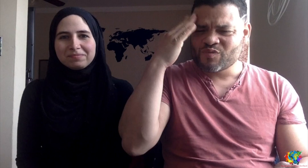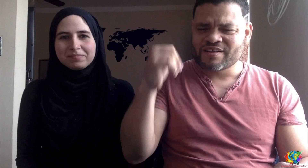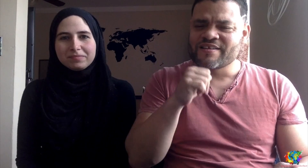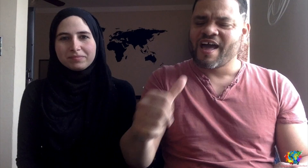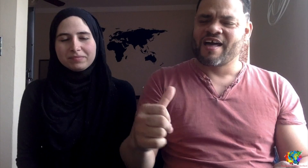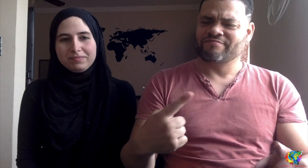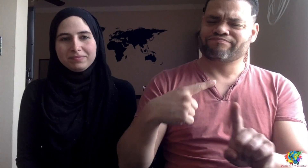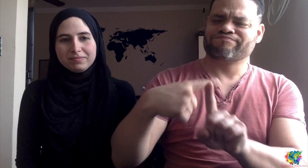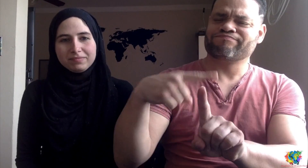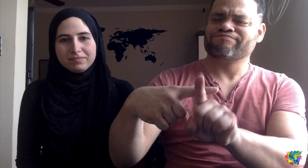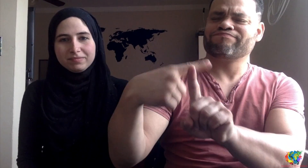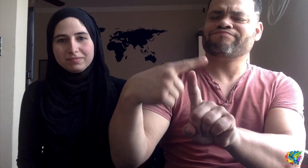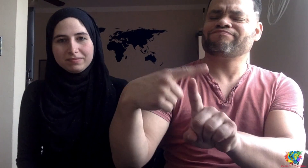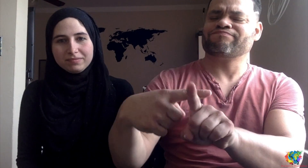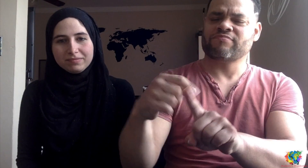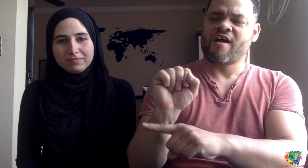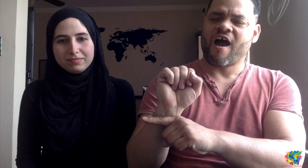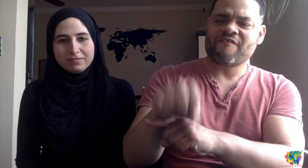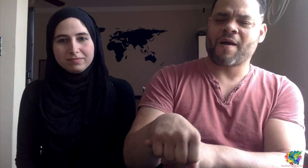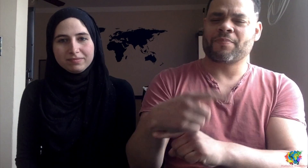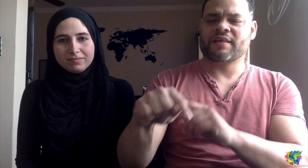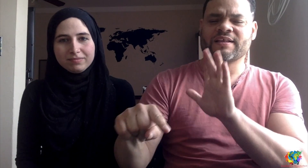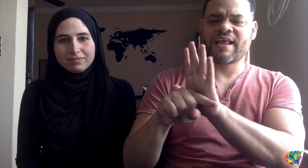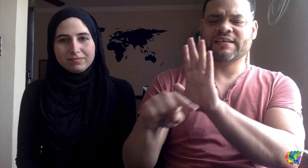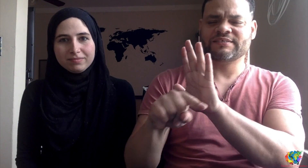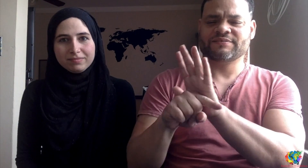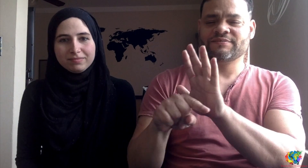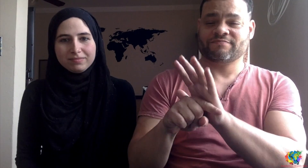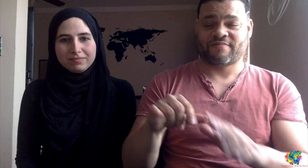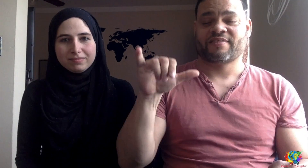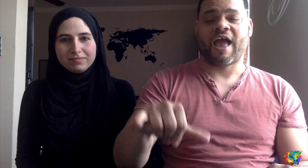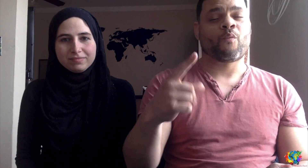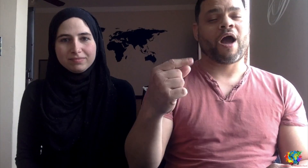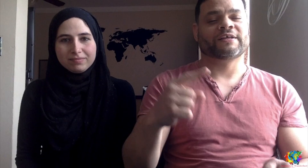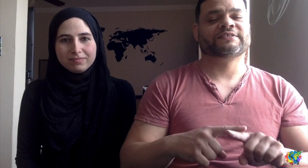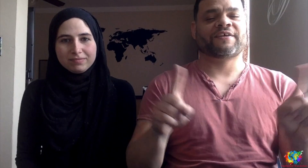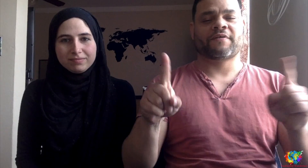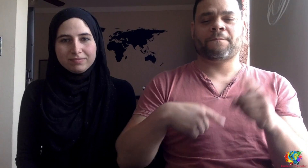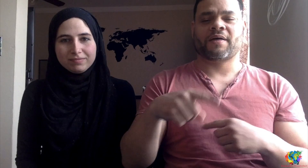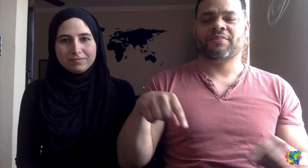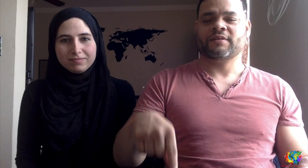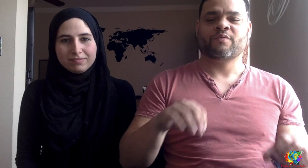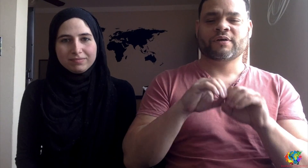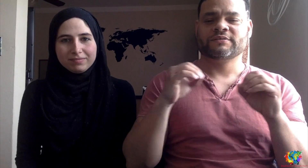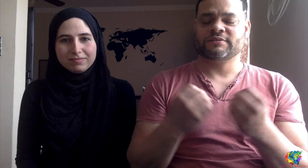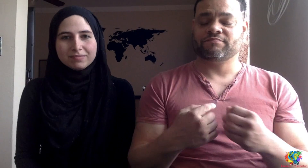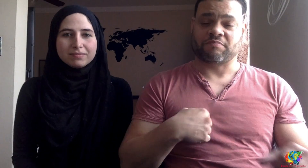Gregory: Why not be positive? Help them overcome their negative situations Gregory: That's what is different about this organization